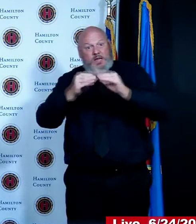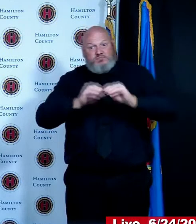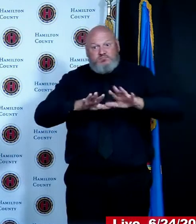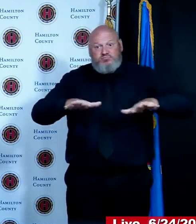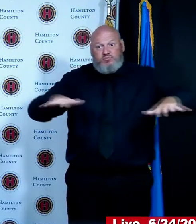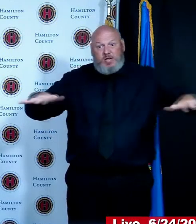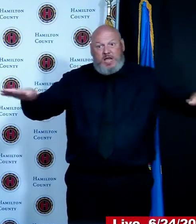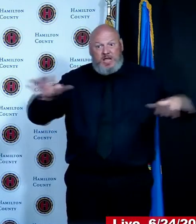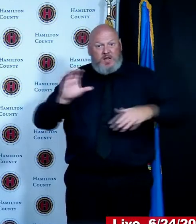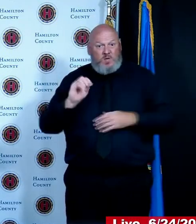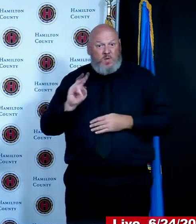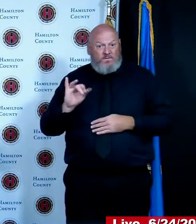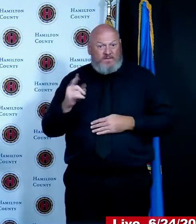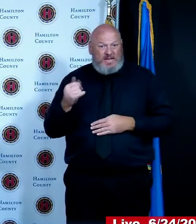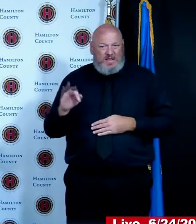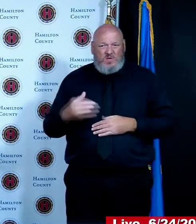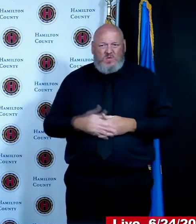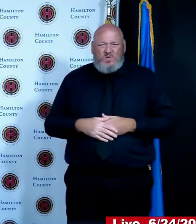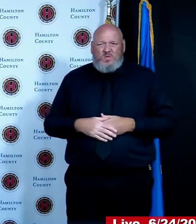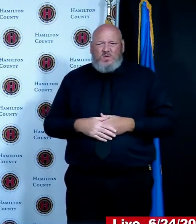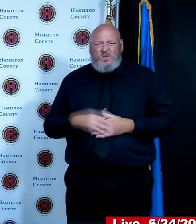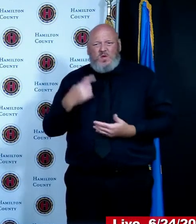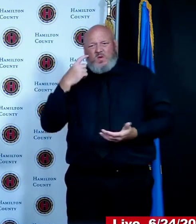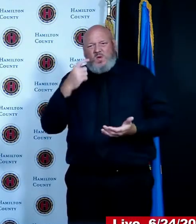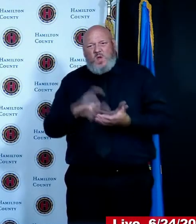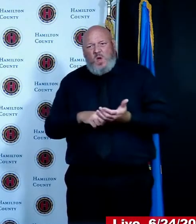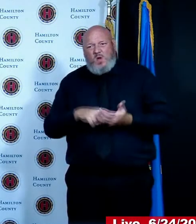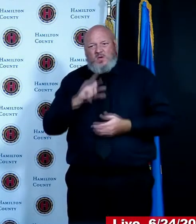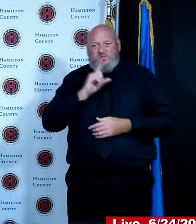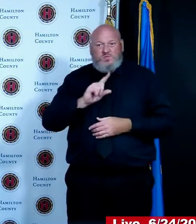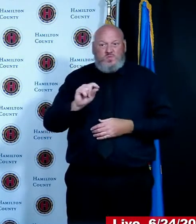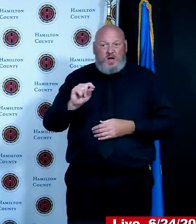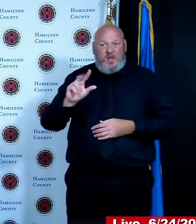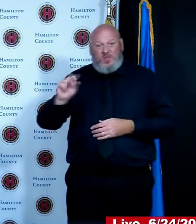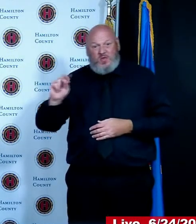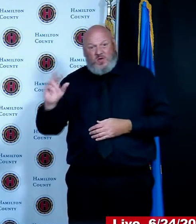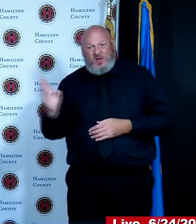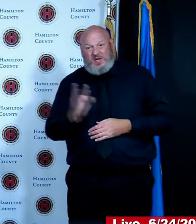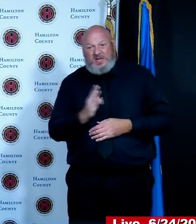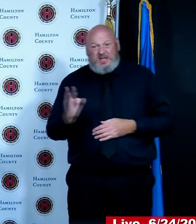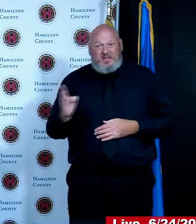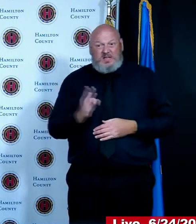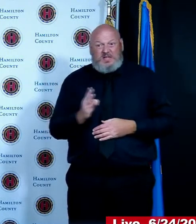range demographic has had the largest increase of positive cases recently this